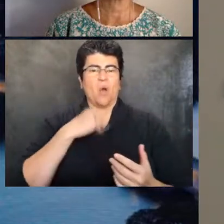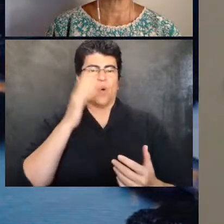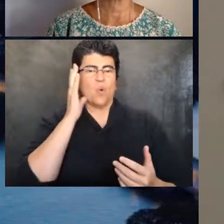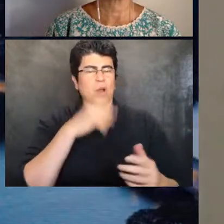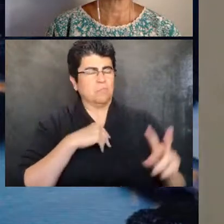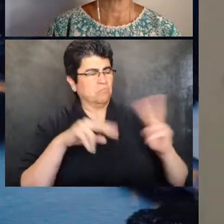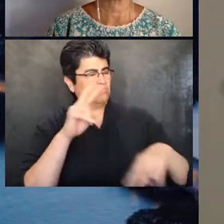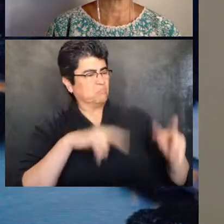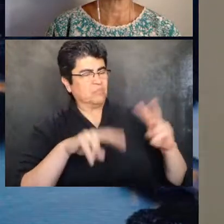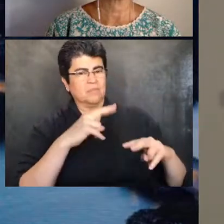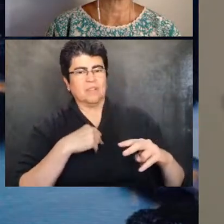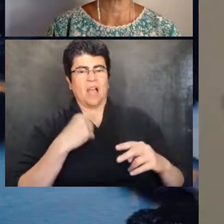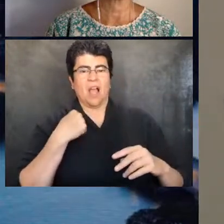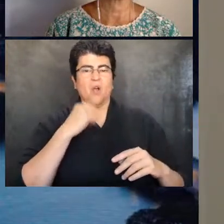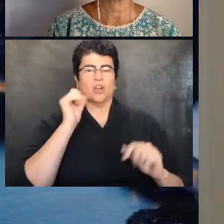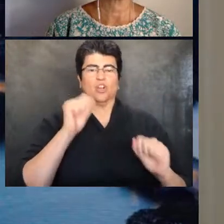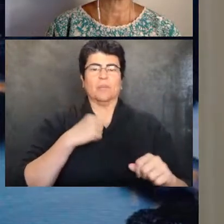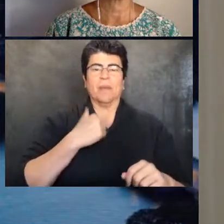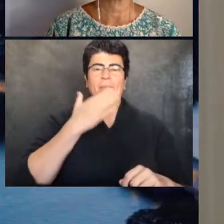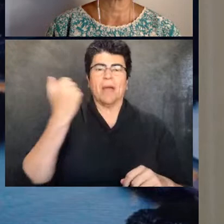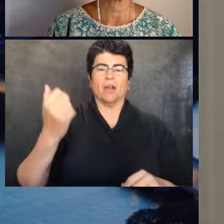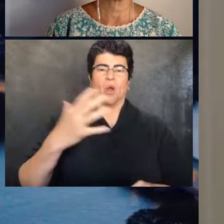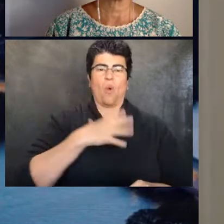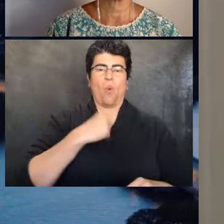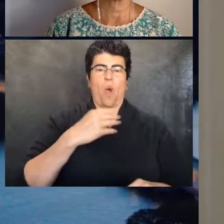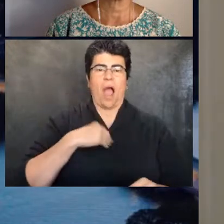Which one's better, White Castle or In-N-Out?